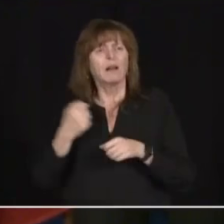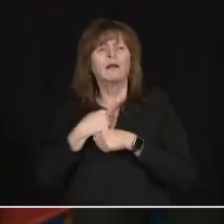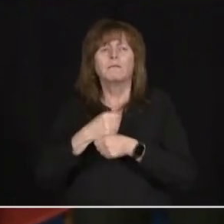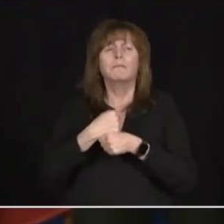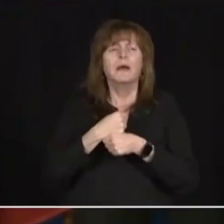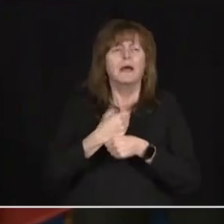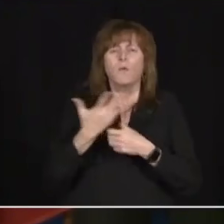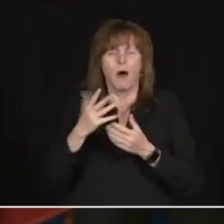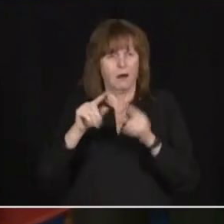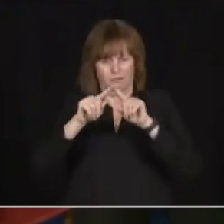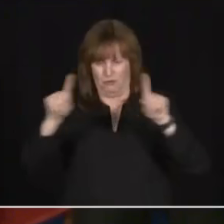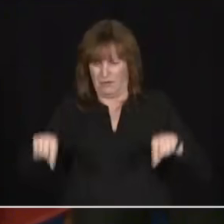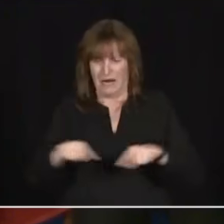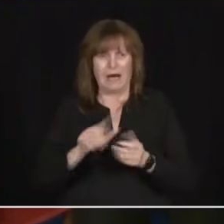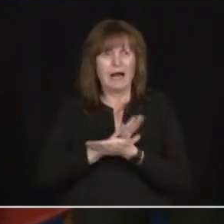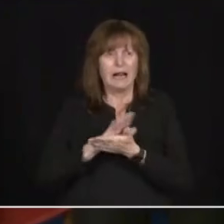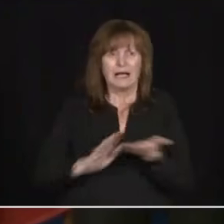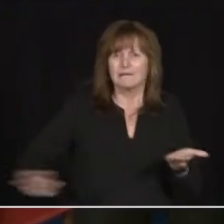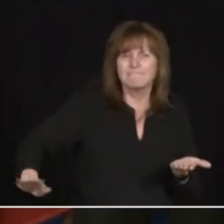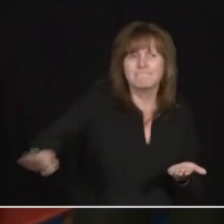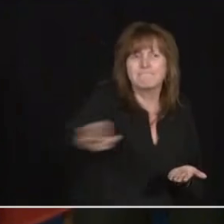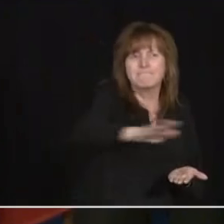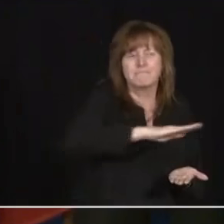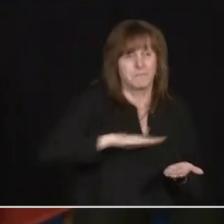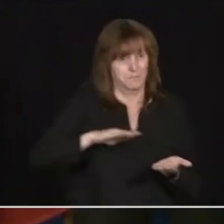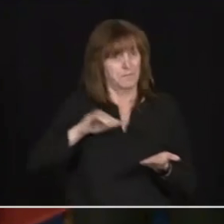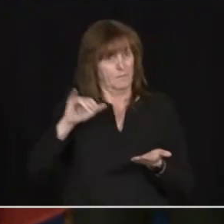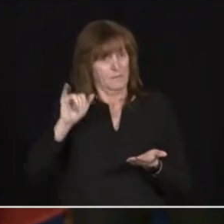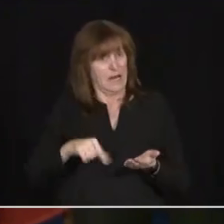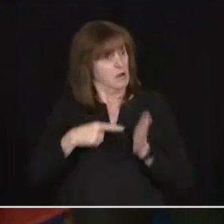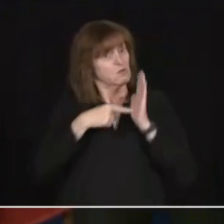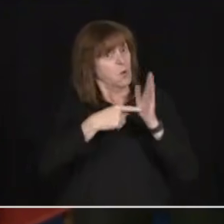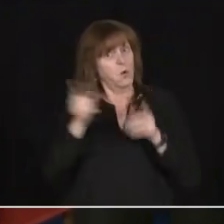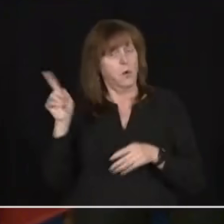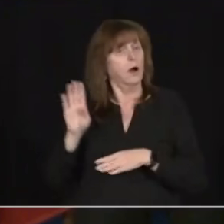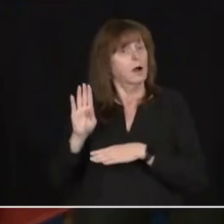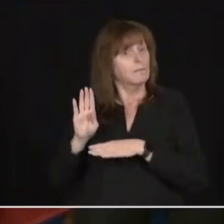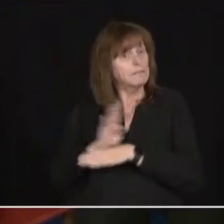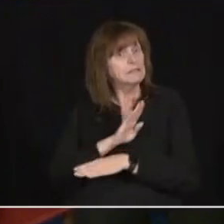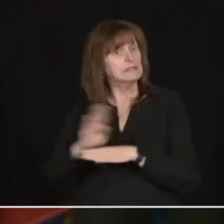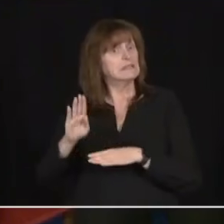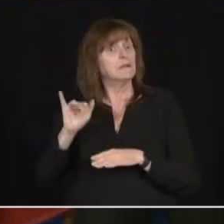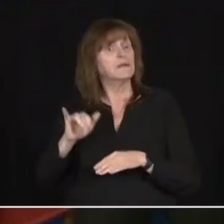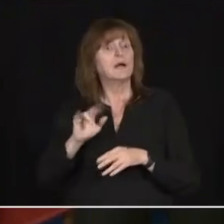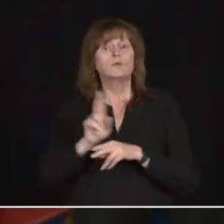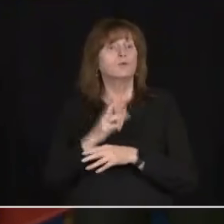This is just one example of businesses stepping up through the Ontarian Together web portal and we